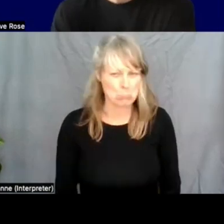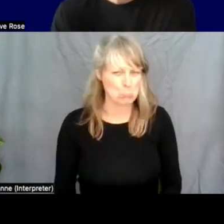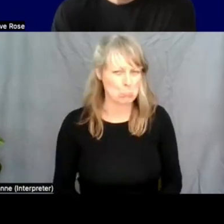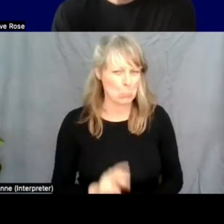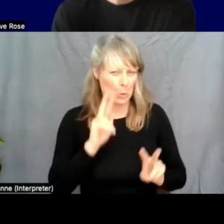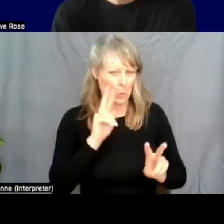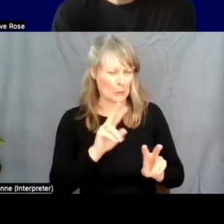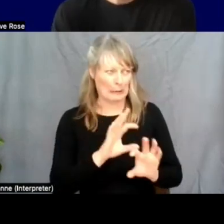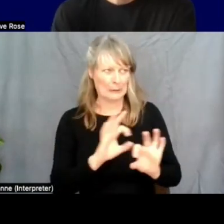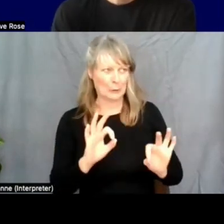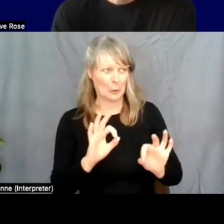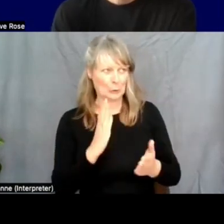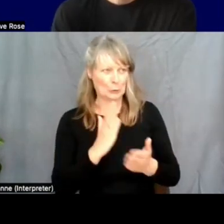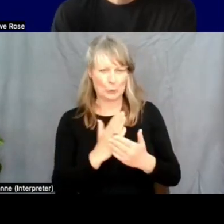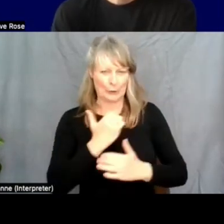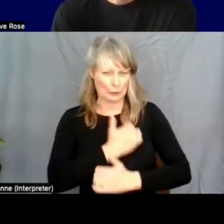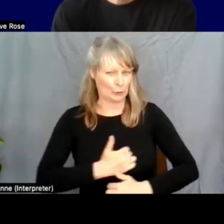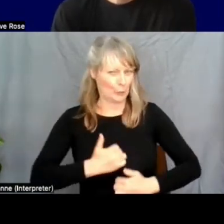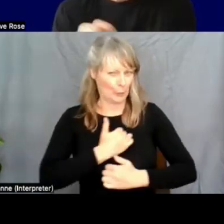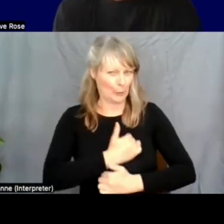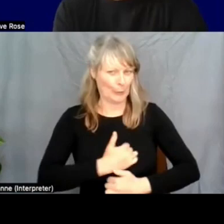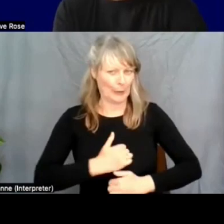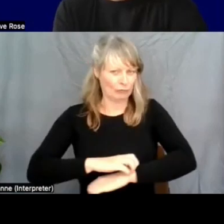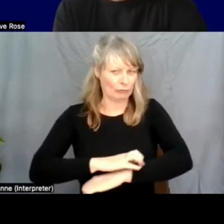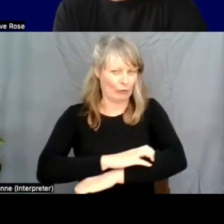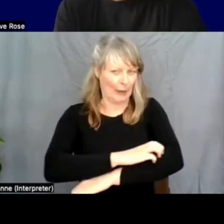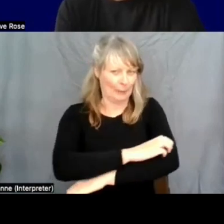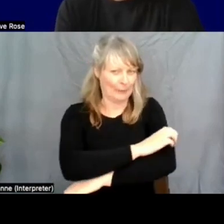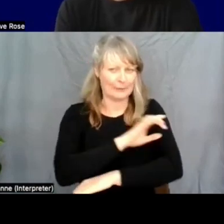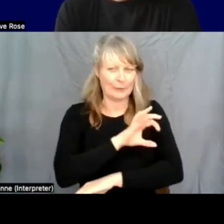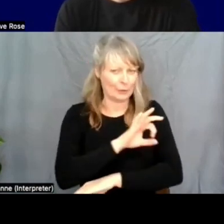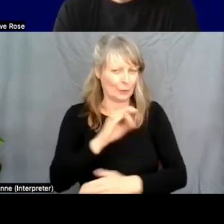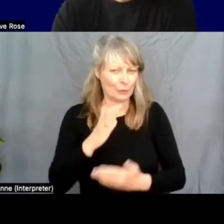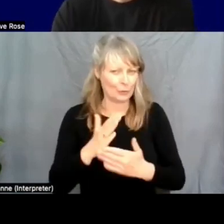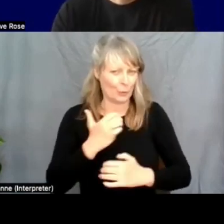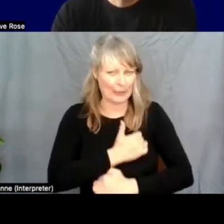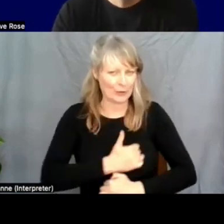like she was enjoying the crabs on her arm and feeling them go up her arm,